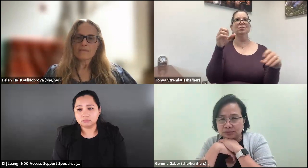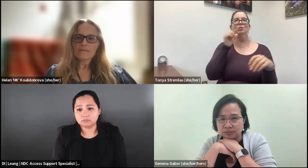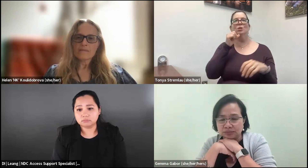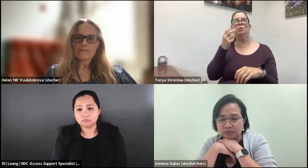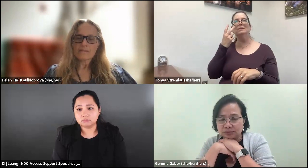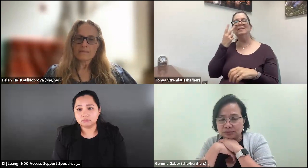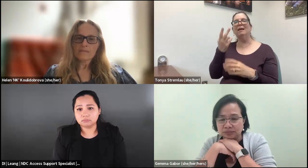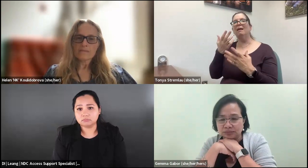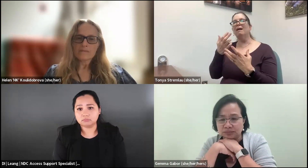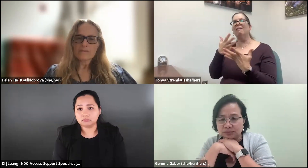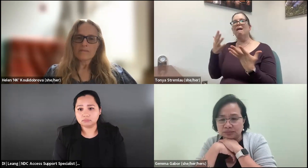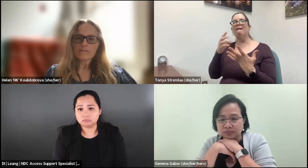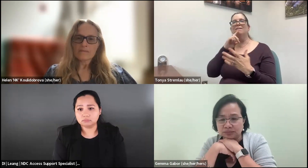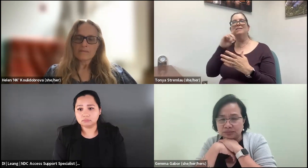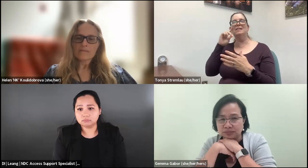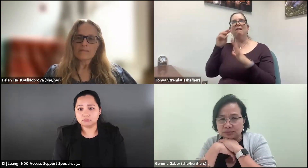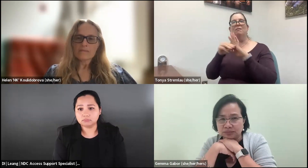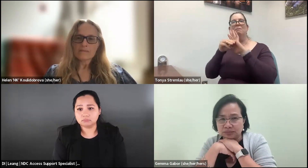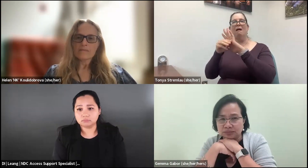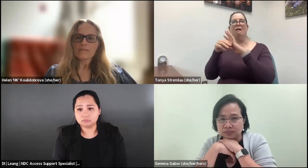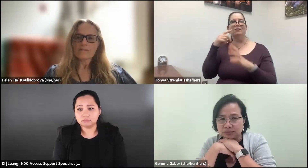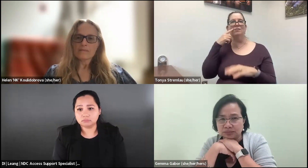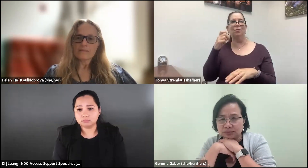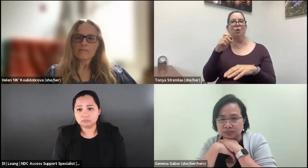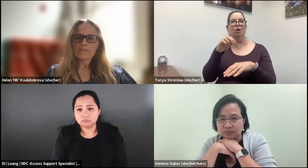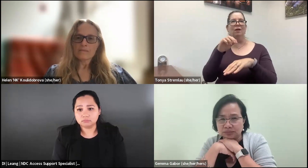think about hearing English language, spoken language.